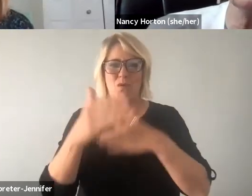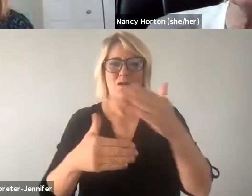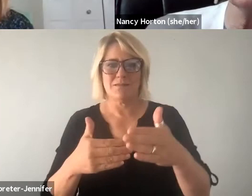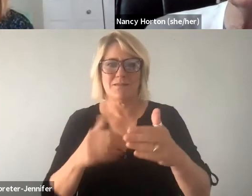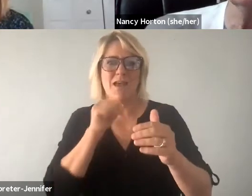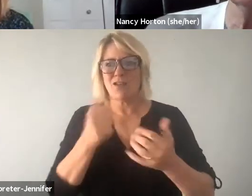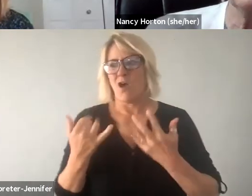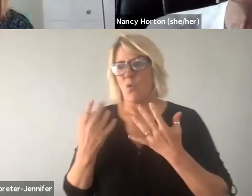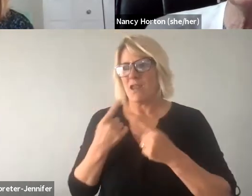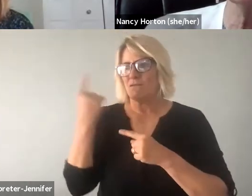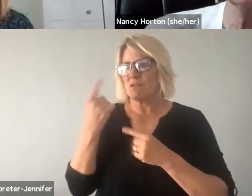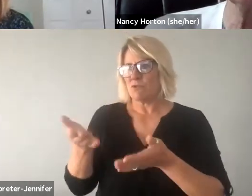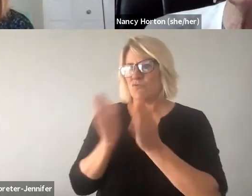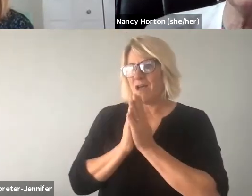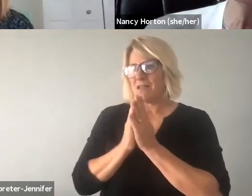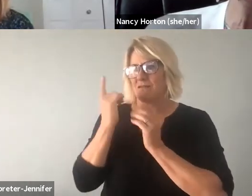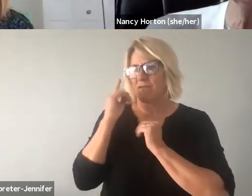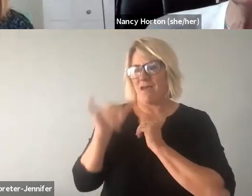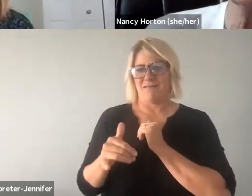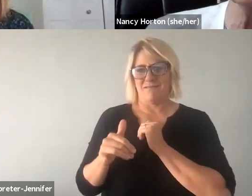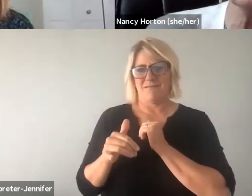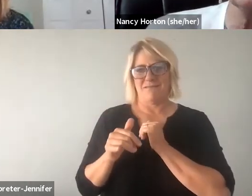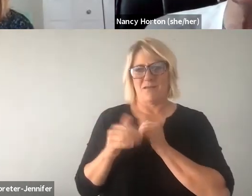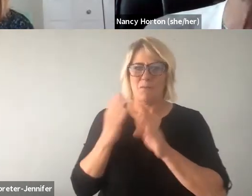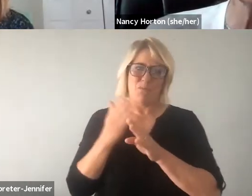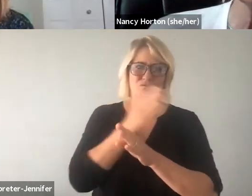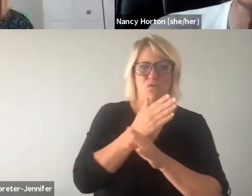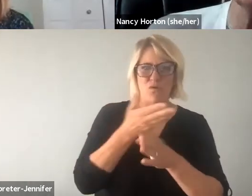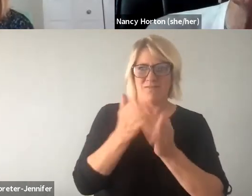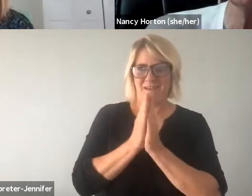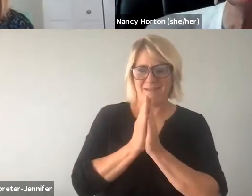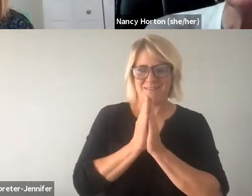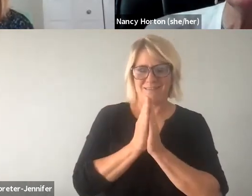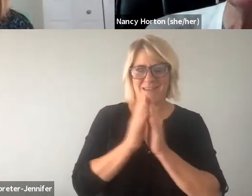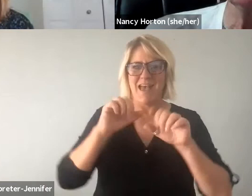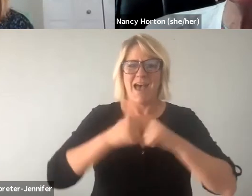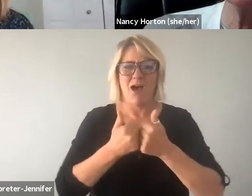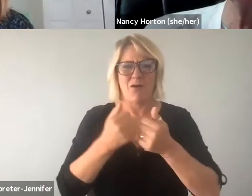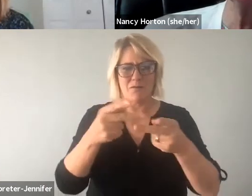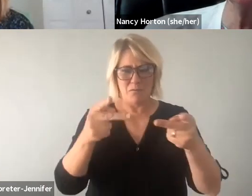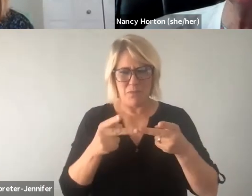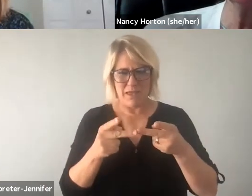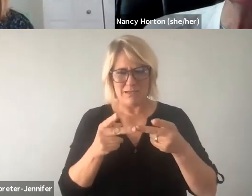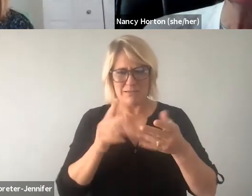cases, as part of the planning process and not necessarily just waiting for somebody to make that request or ask